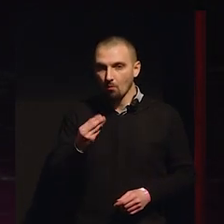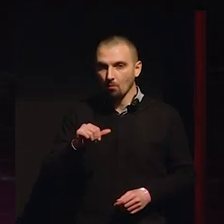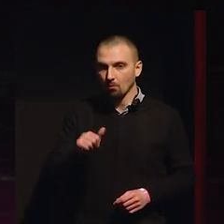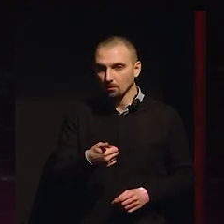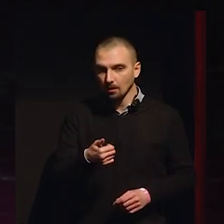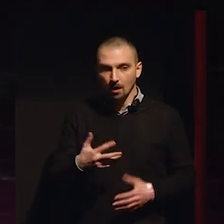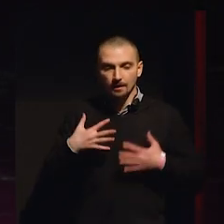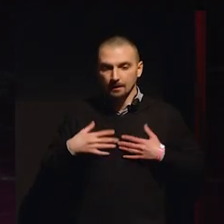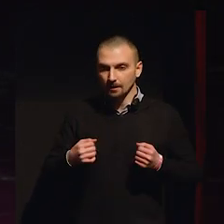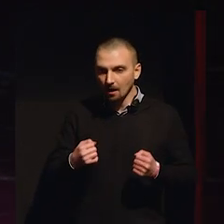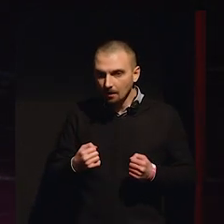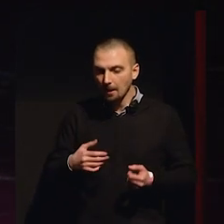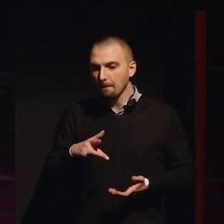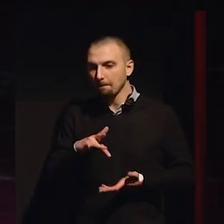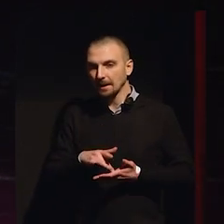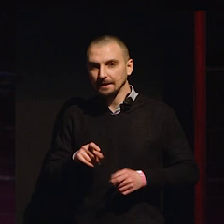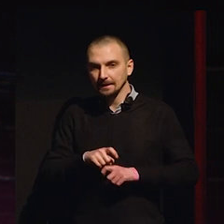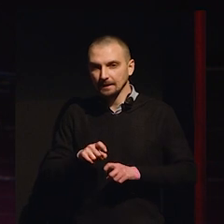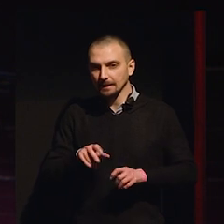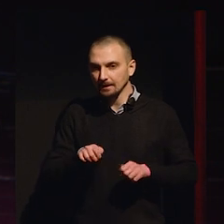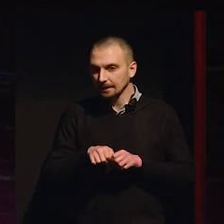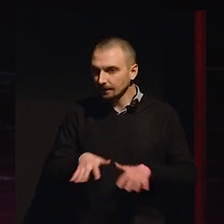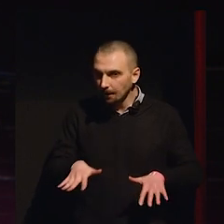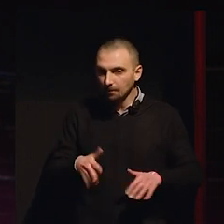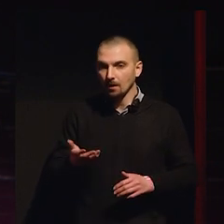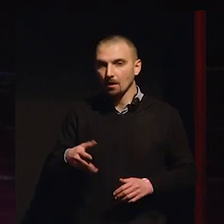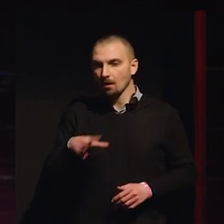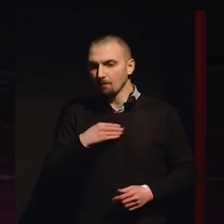neither immunity, nor central nervous system nor stature can be built.